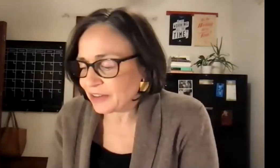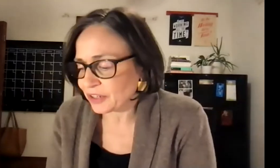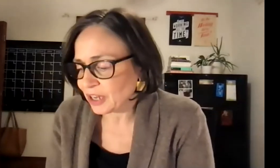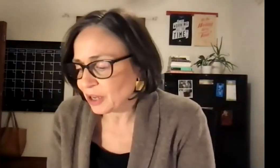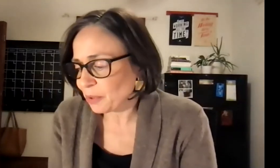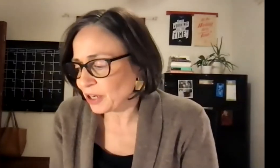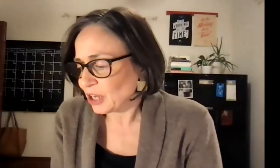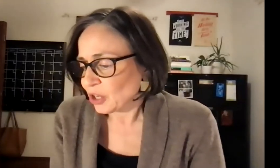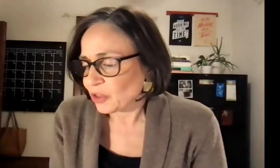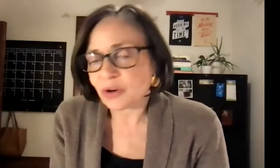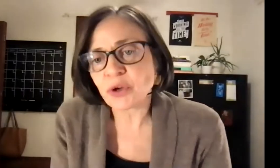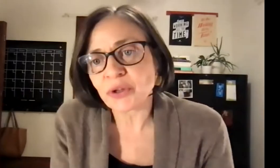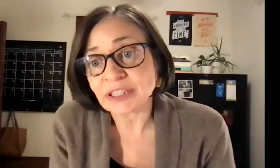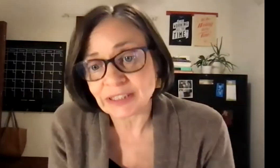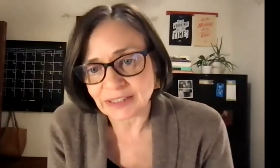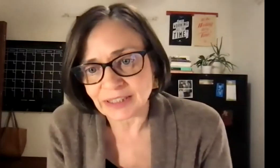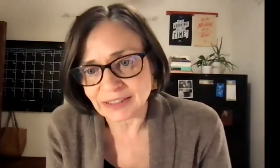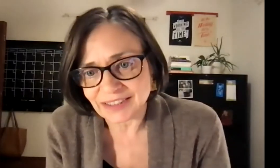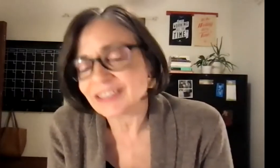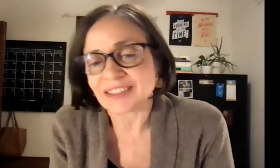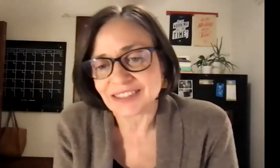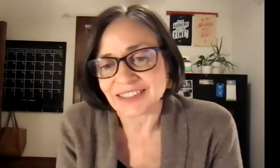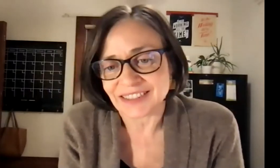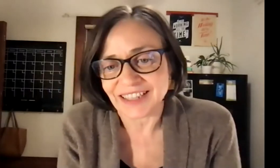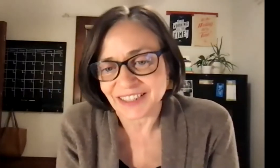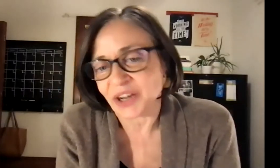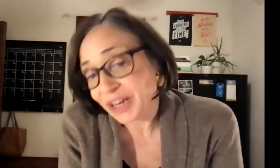children Put us in public housing Ain't no privilege in them buidings